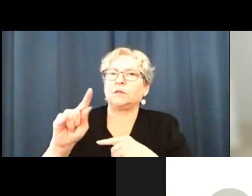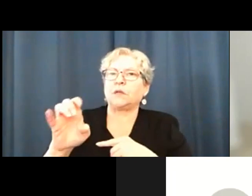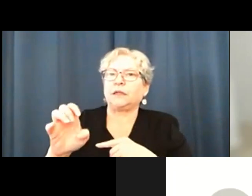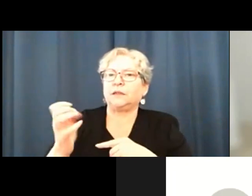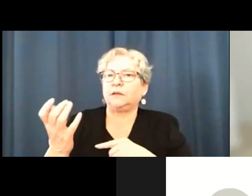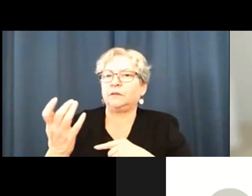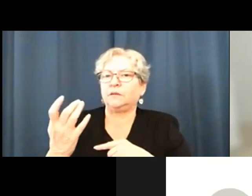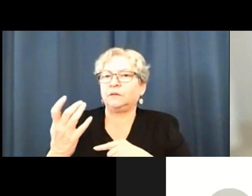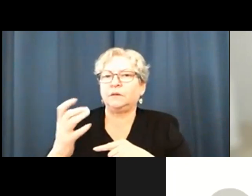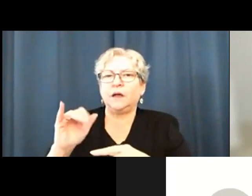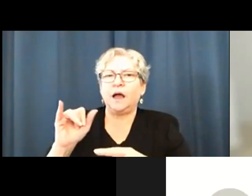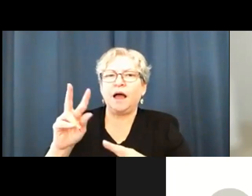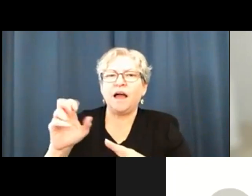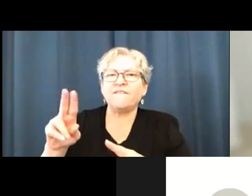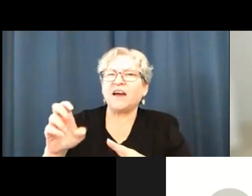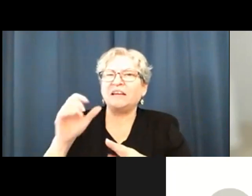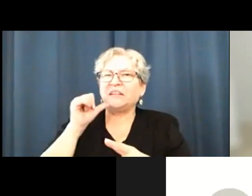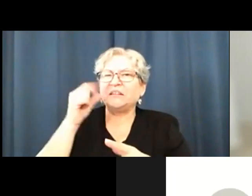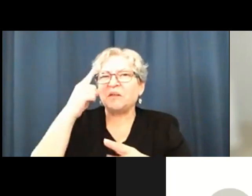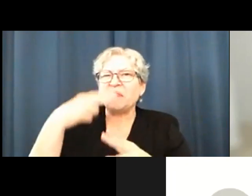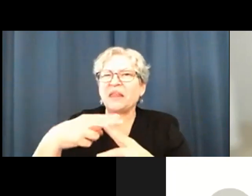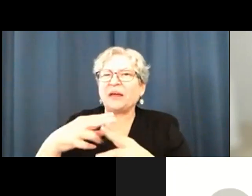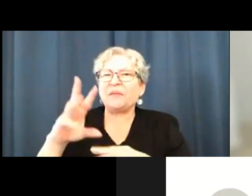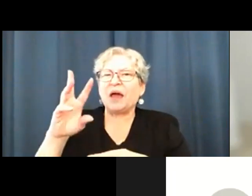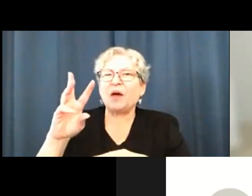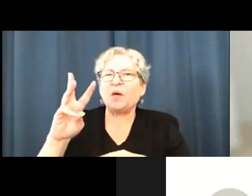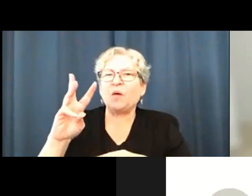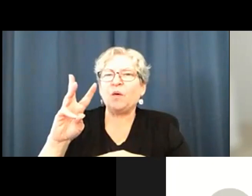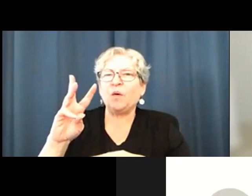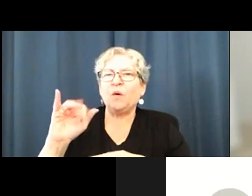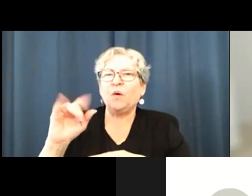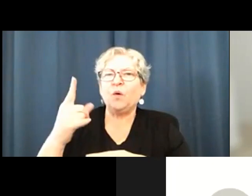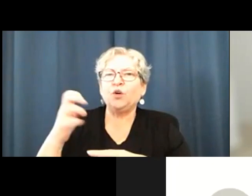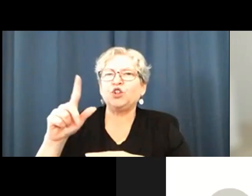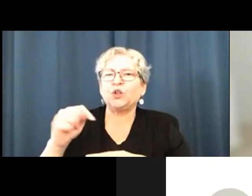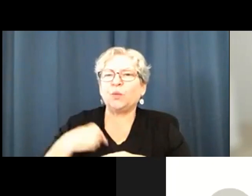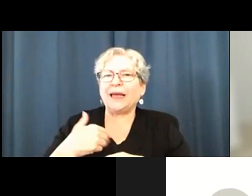Yvonne, I don't know what the name of the little widget that we have that people can access it